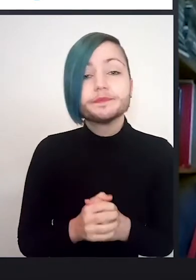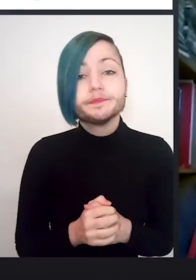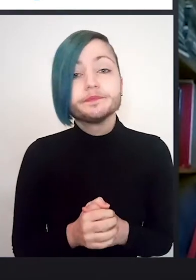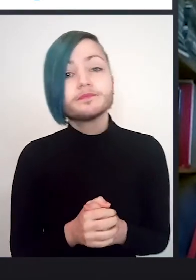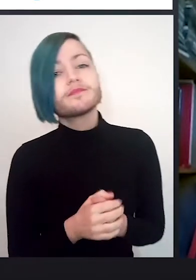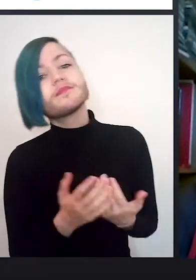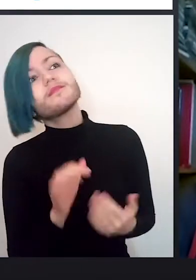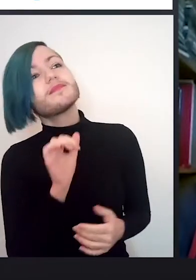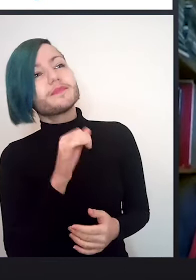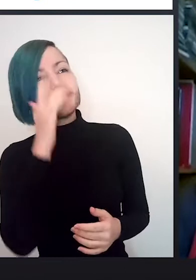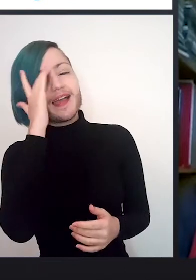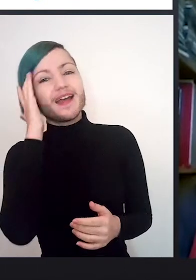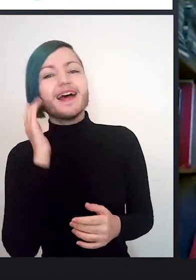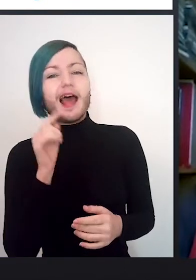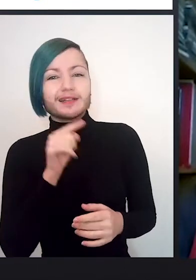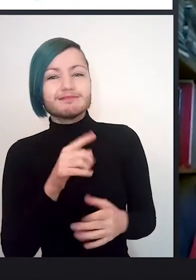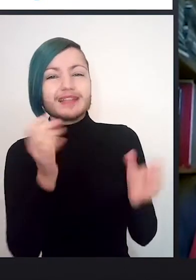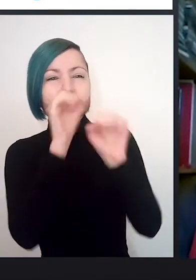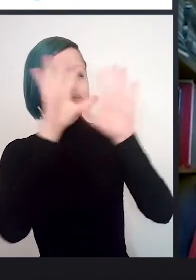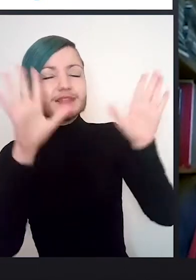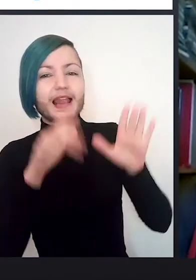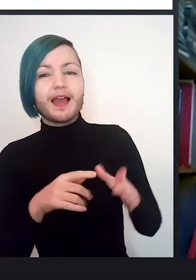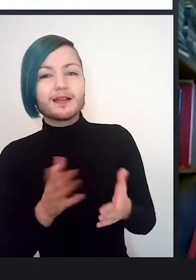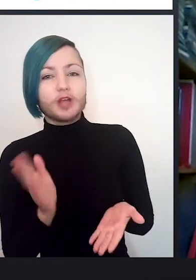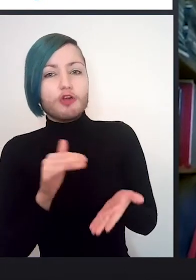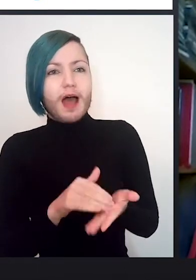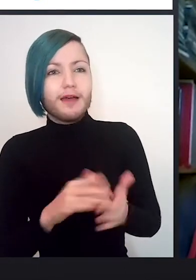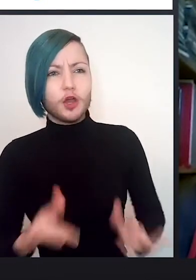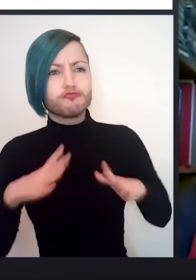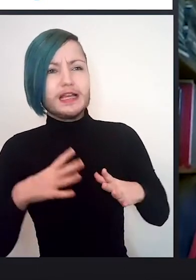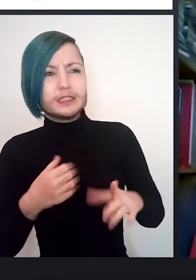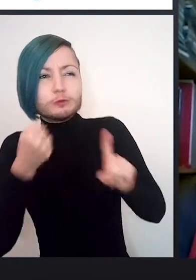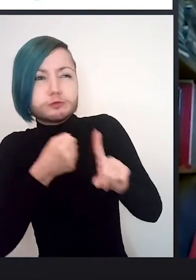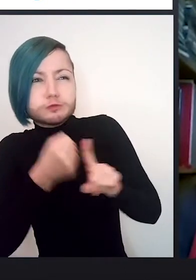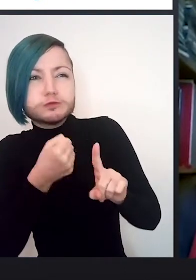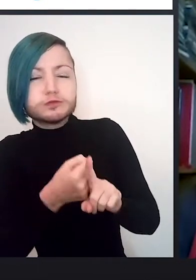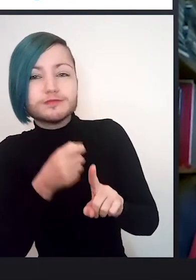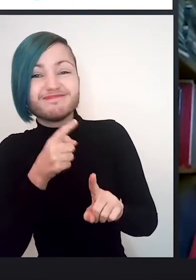The idea of going with your armour on does resonate, unfortunately